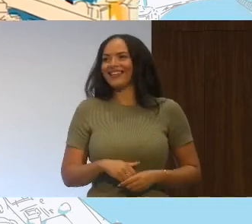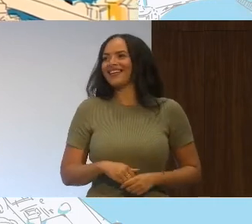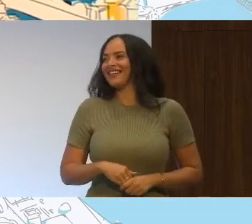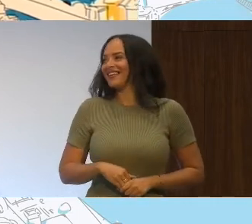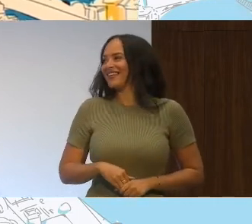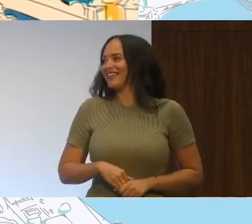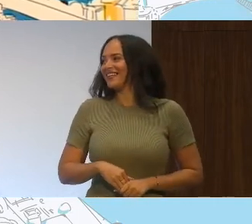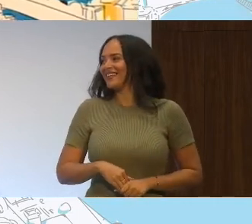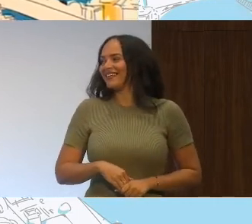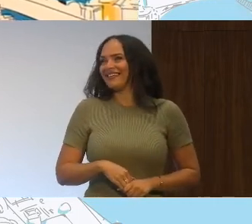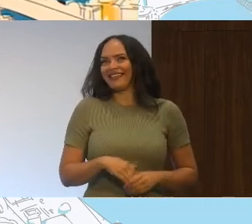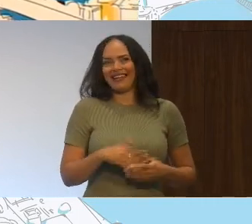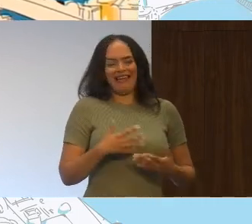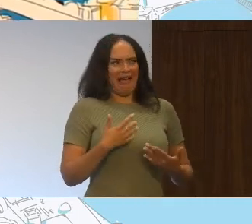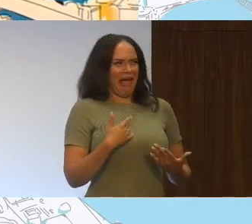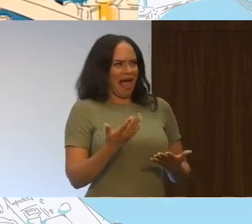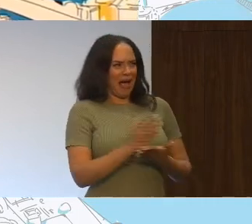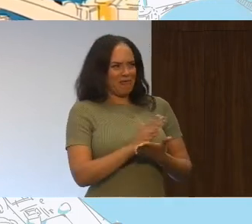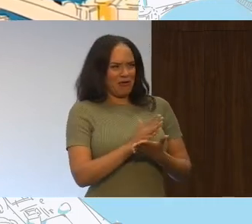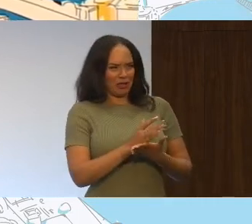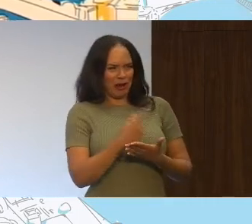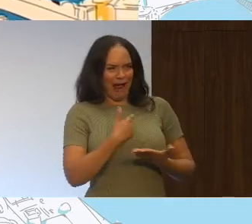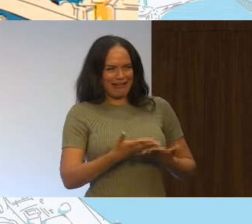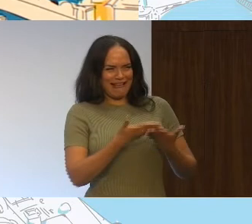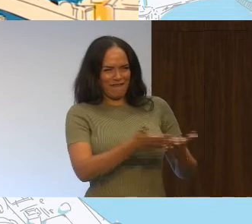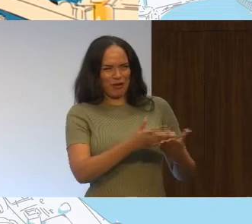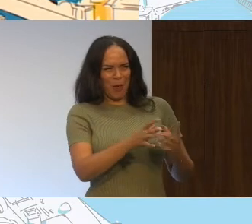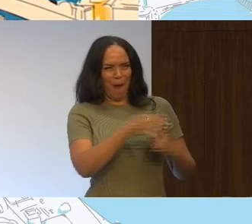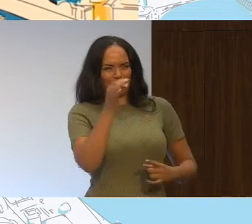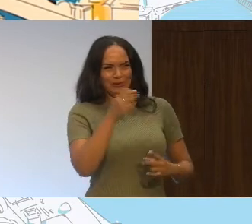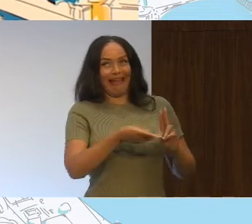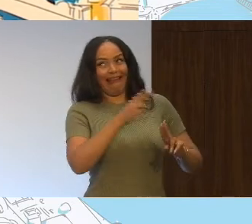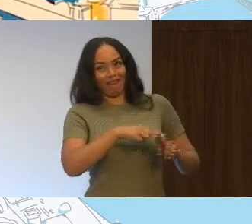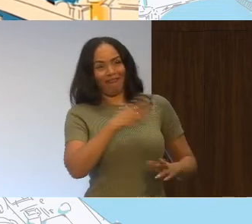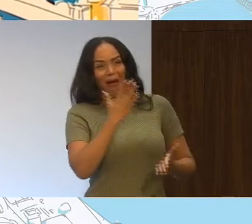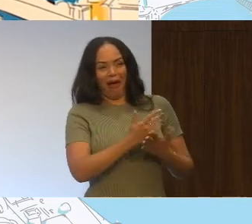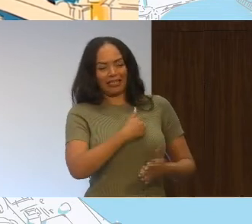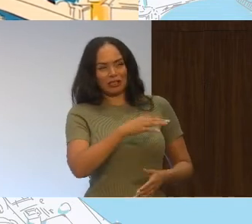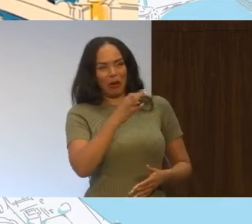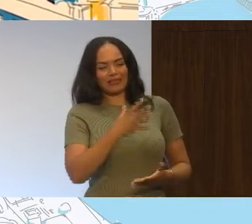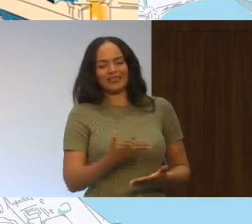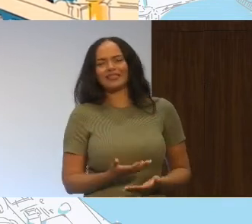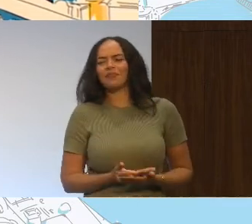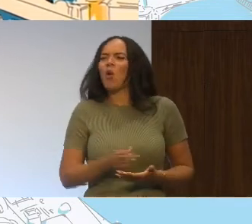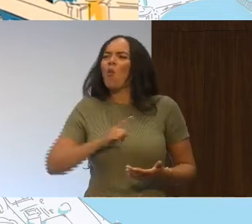I'm not sure I would have given the opportunity, had the choice. Frankly. So why migraine what what made